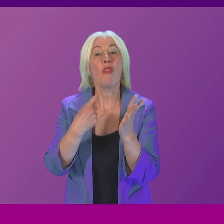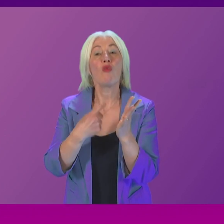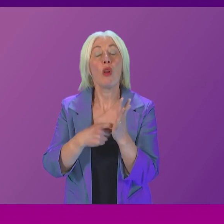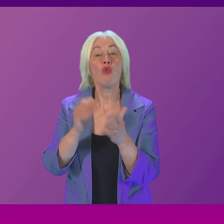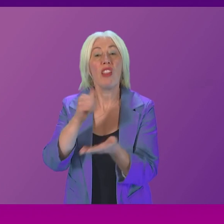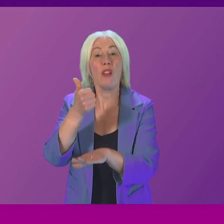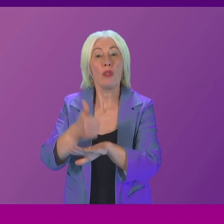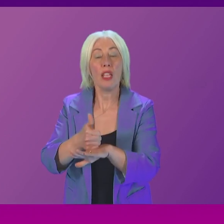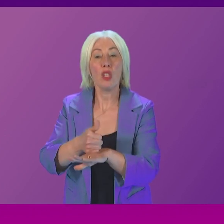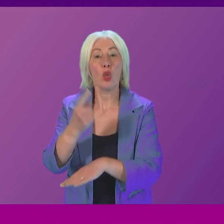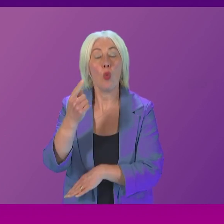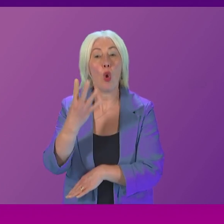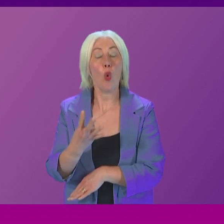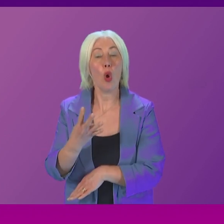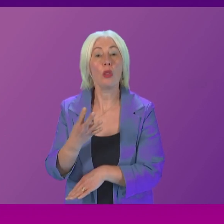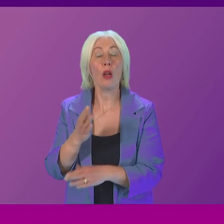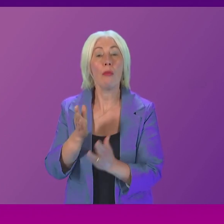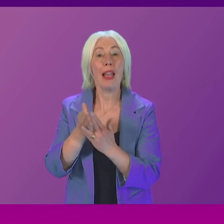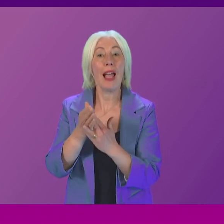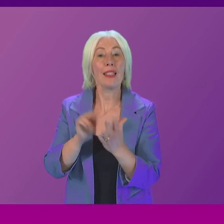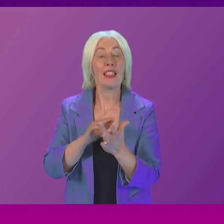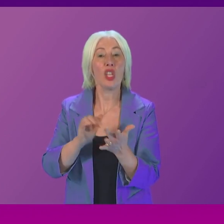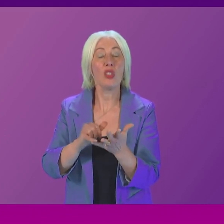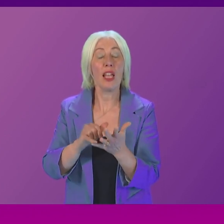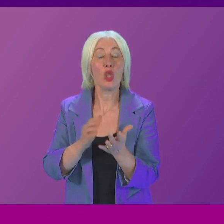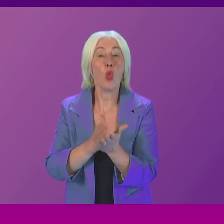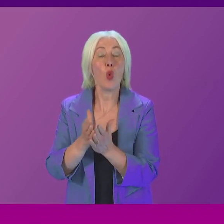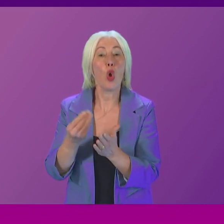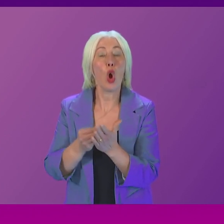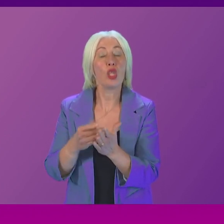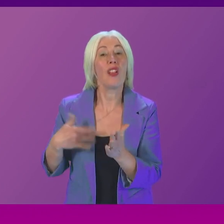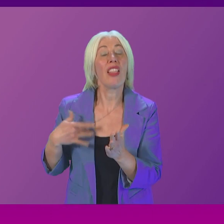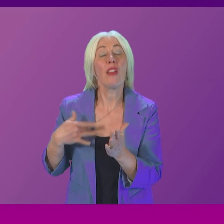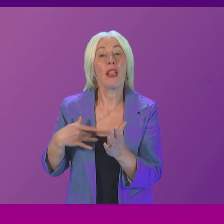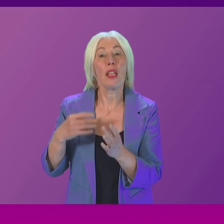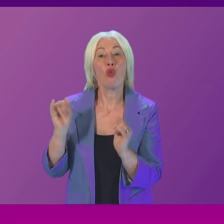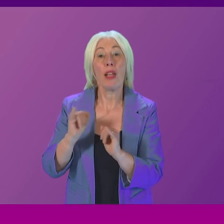have accessed the NHS because of the impact of the cost of living crisis on their mental or physical health.